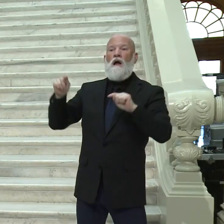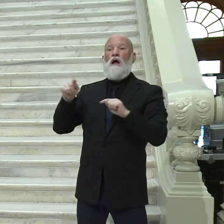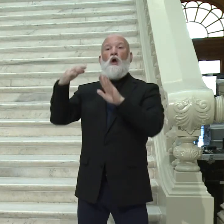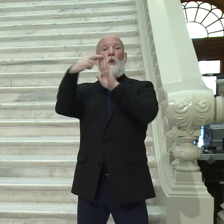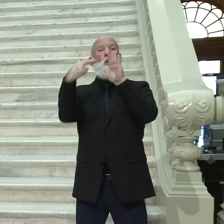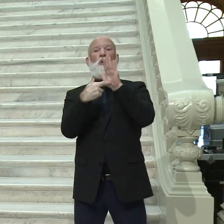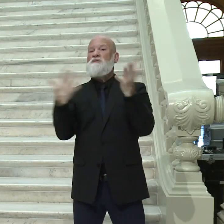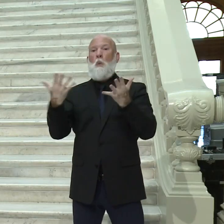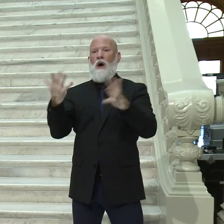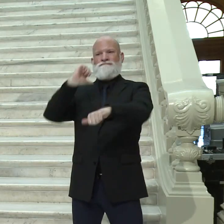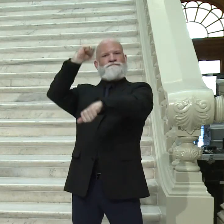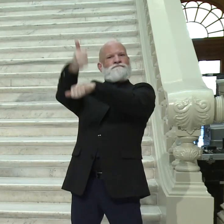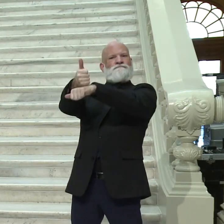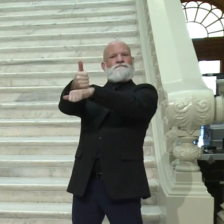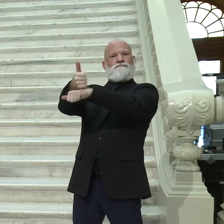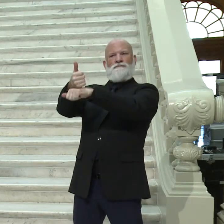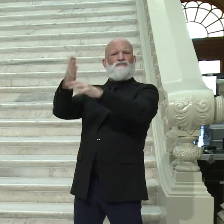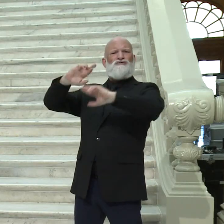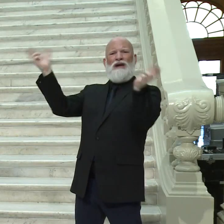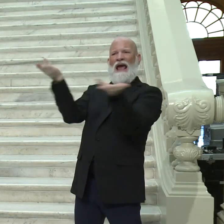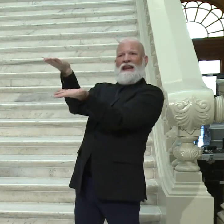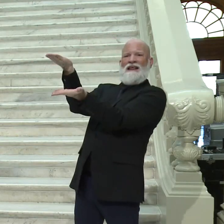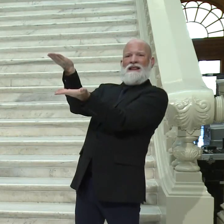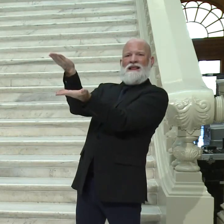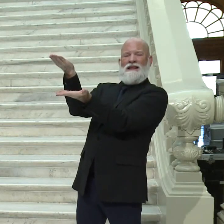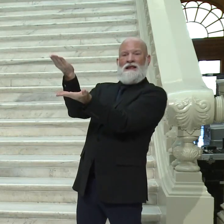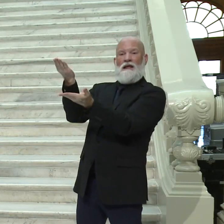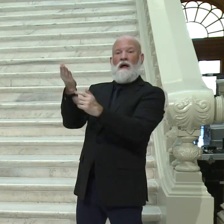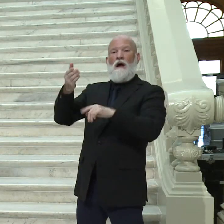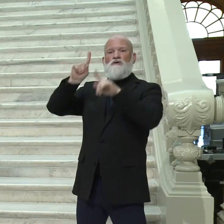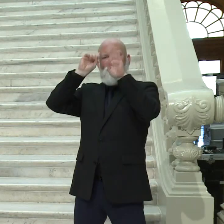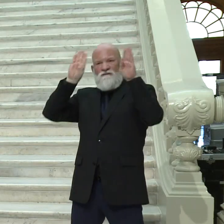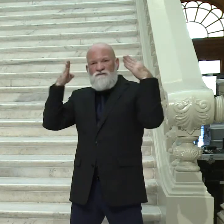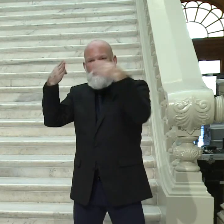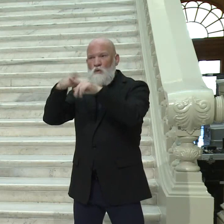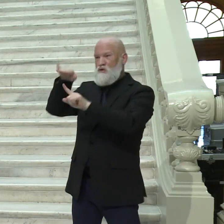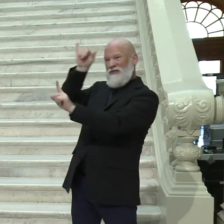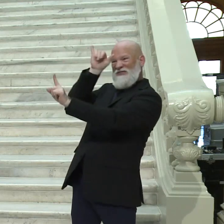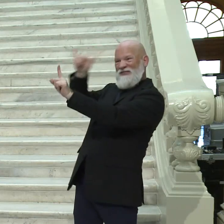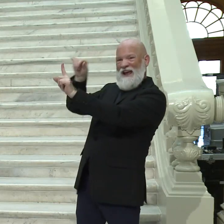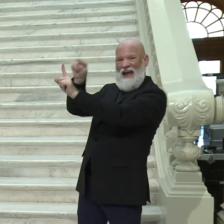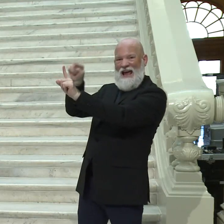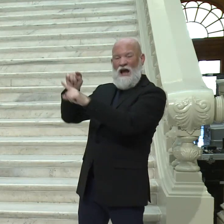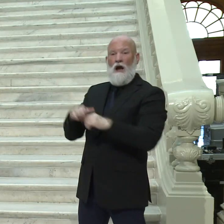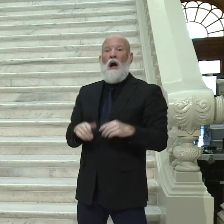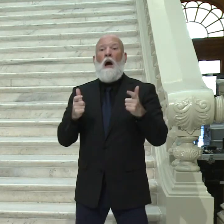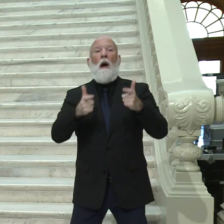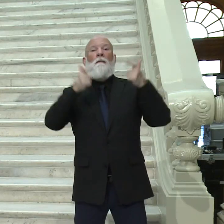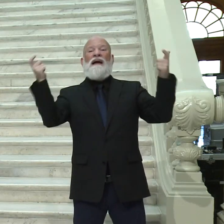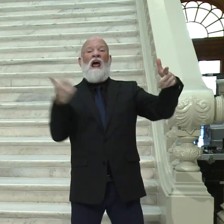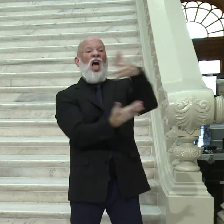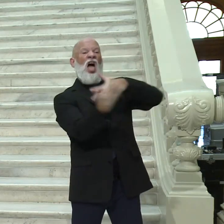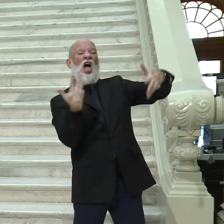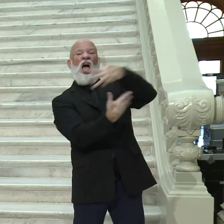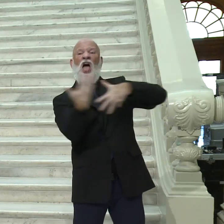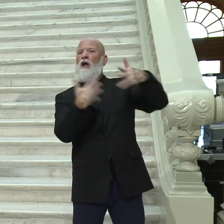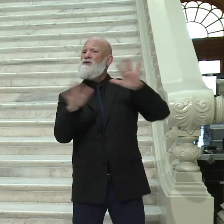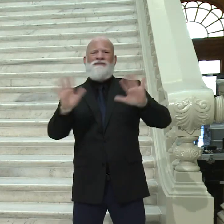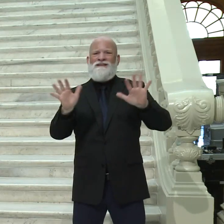CURRENT EXECUTIVE ORDER. ENFORCE THE RULES THAT WE HAVE ENFORCE THE RULES THAT WE HAVE ENFORCE THE RULES THAT WE HAVE PUT ENFORCE THE RULES THAT WE HAVE PUT IN ENFORCE THE RULES THAT WE HAVE PUT IN PLACE ENFORCE THE RULES THAT WE HAVE PUT IN PLACE TO ENFORCE THE RULES THAT WE HAVE PUT IN PLACE TO KEEP ENFORCE THE RULES THAT WE HAVE PUT IN PLACE TO KEEP EMPLOYEES PUT IN PLACE TO KEEP EMPLOYEES PUT IN PLACE TO KEEP EMPLOYEES AND PUT IN PLACE TO KEEP EMPLOYEES AND CUSTOMERS PUT IN PLACE TO KEEP EMPLOYEES AND CUSTOMERS SAFE PUT IN PLACE TO KEEP EMPLOYEES AND CUSTOMERS SAFE AT PUT IN PLACE TO KEEP EMPLOYEES AND CUSTOMERS SAFE AT LOCAL AND CUSTOMERS SAFE AT LOCAL AND CUSTOMERS SAFE AT LOCAL BUSINESSES. BUSINESSES. BUSINESSES. ENFORCE BUSINESSES. ENFORCE THE BUSINESSES. ENFORCE THE PROVISIONS BUSINESSES. ENFORCE THE PROVISIONS THAT ENFORCE THE PROVISIONS THAT ENFORCE THE PROVISIONS THAT ENSURE ENFORCE THE PROVISIONS THAT ENSURE FOLKS ENFORCE THE PROVISIONS THAT ENSURE FOLKS ARE ENFORCE THE PROVISIONS THAT ENSURE FOLKS ARE STAYING ENFORCE THE PROVISIONS THAT ENSURE FOLKS ARE STAYING 6 ENFORCE THE PROVISIONS THAT ENSURE FOLKS ARE STAYING 6 FEET ENSURE FOLKS ARE STAYING 6 FEET